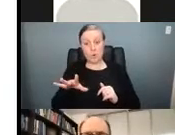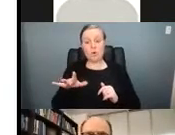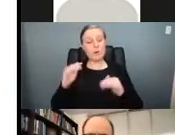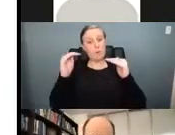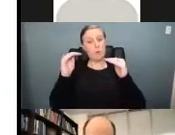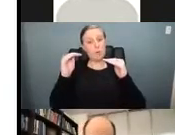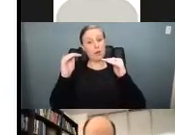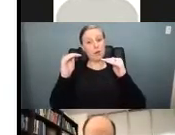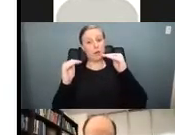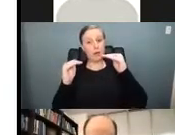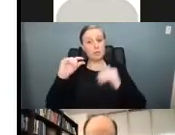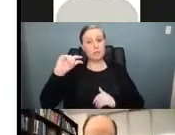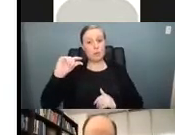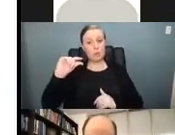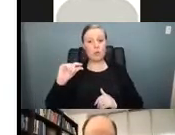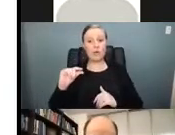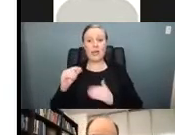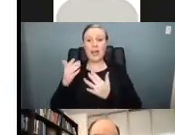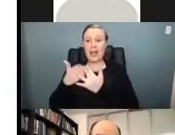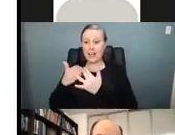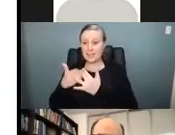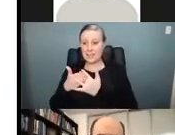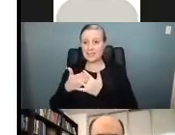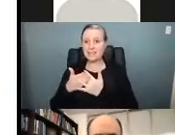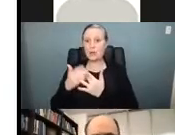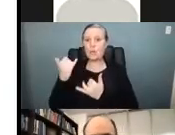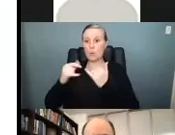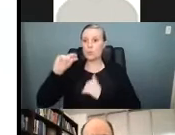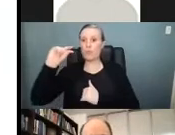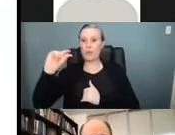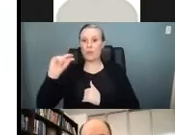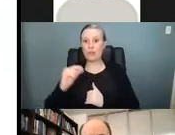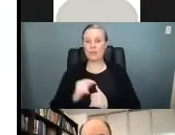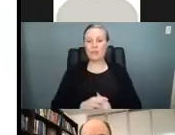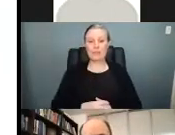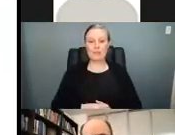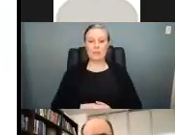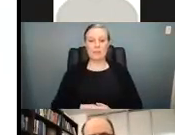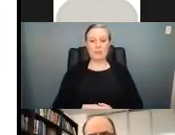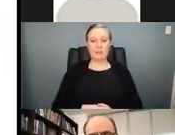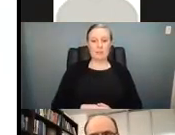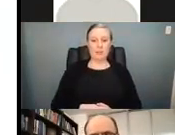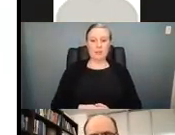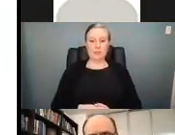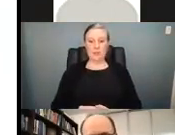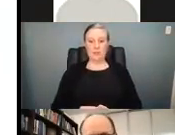to access, but it's not as substantial. So the approach that we're taking, dealing with